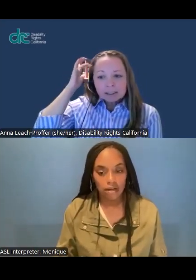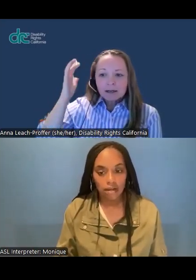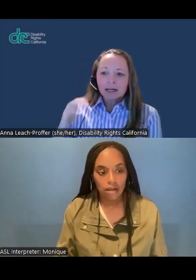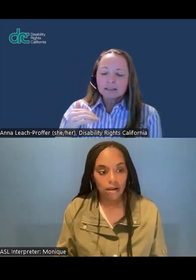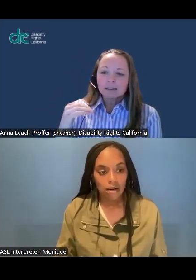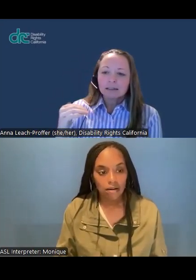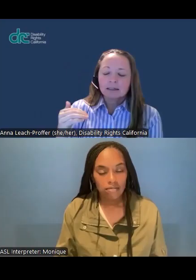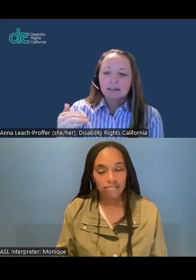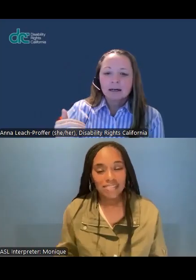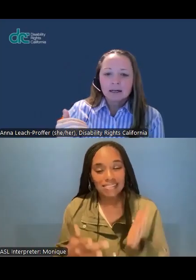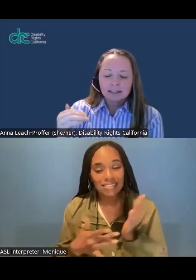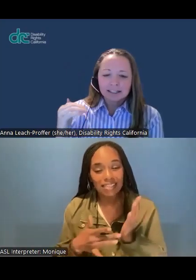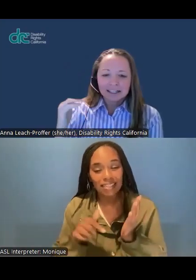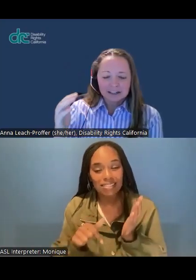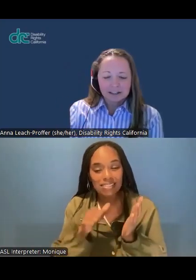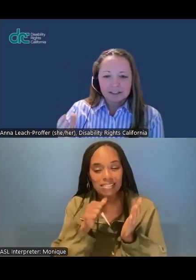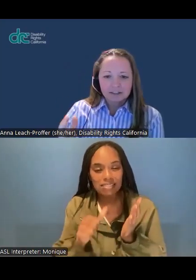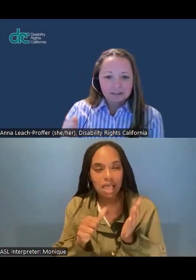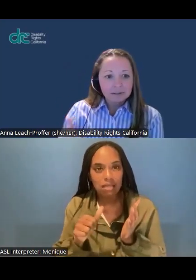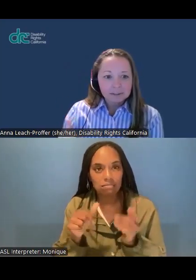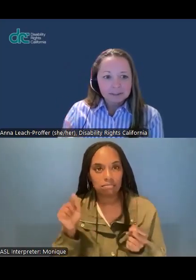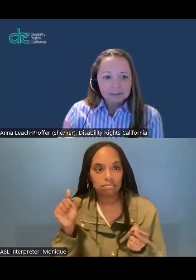not a cut in IHSS services,